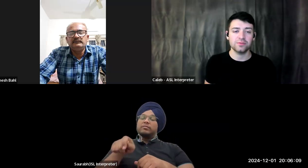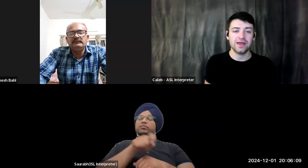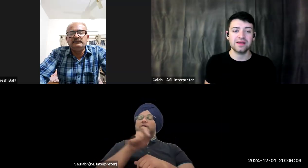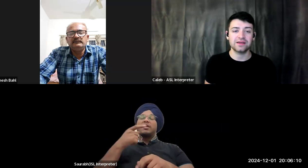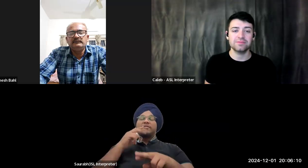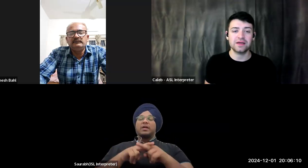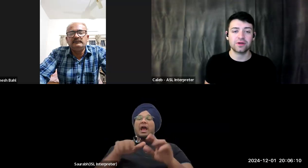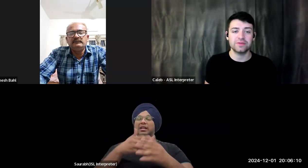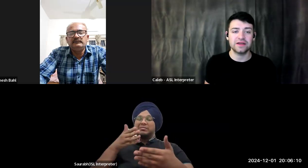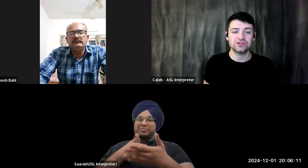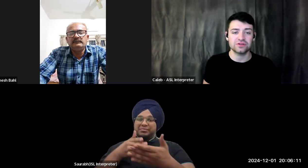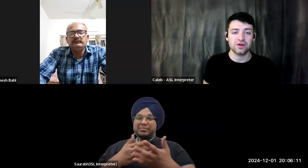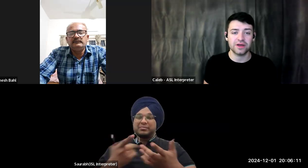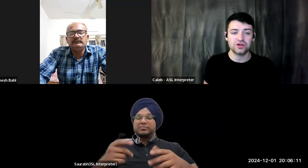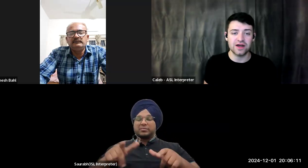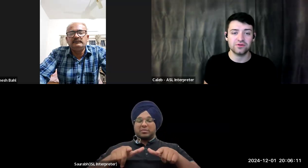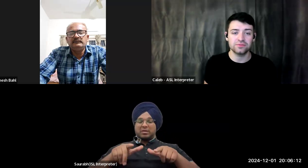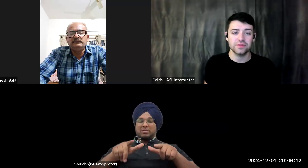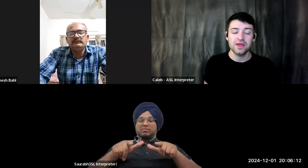And it can make recommendations on my travel.